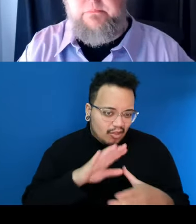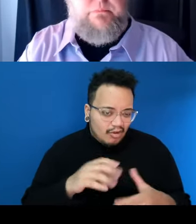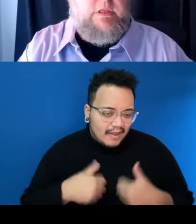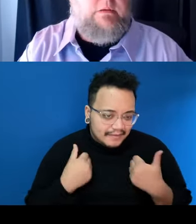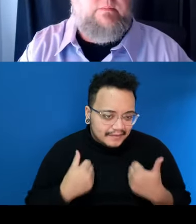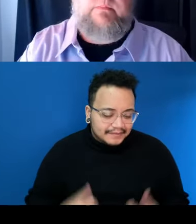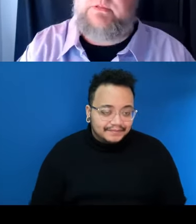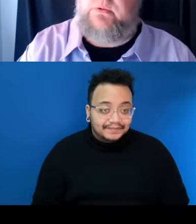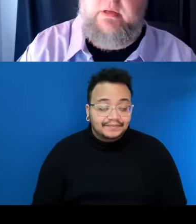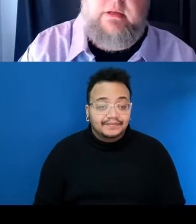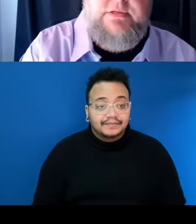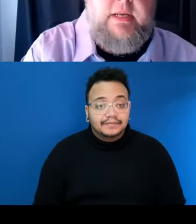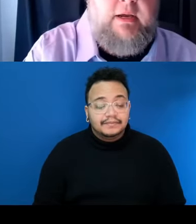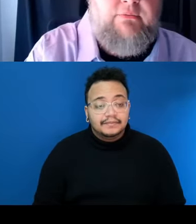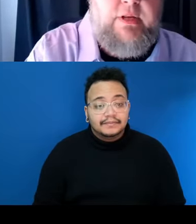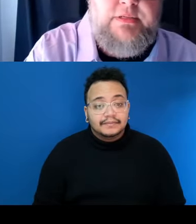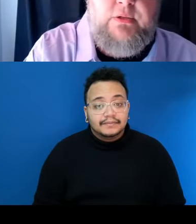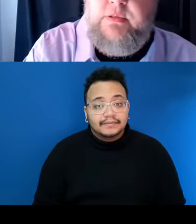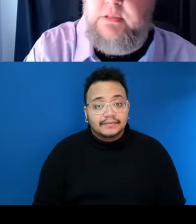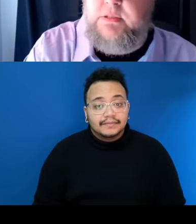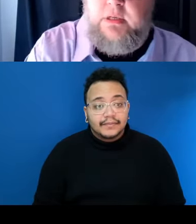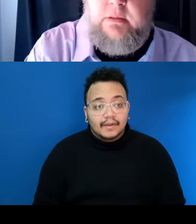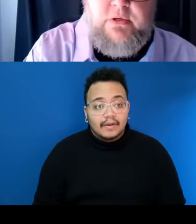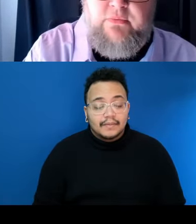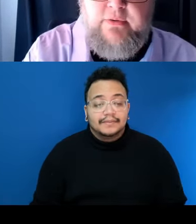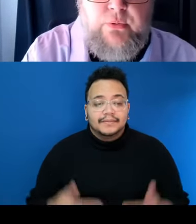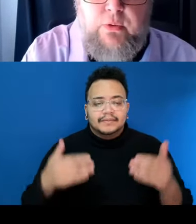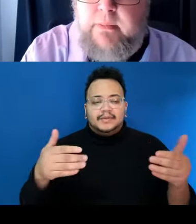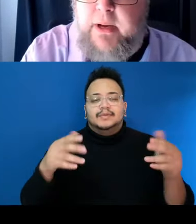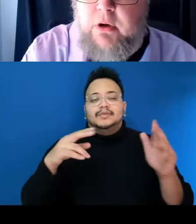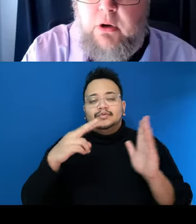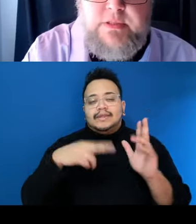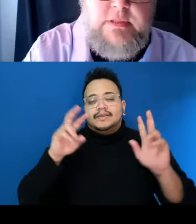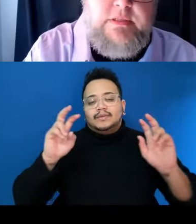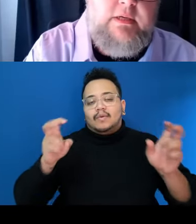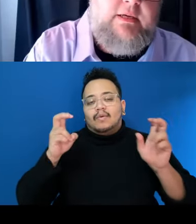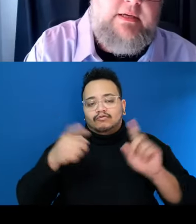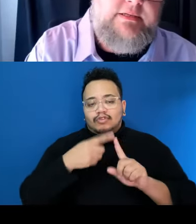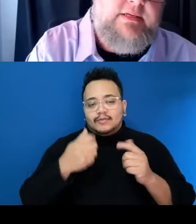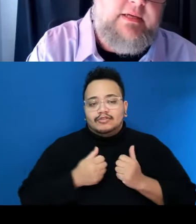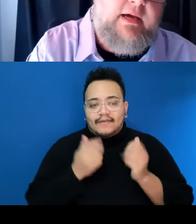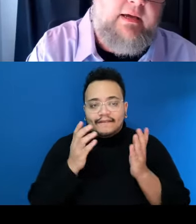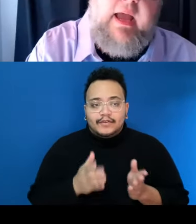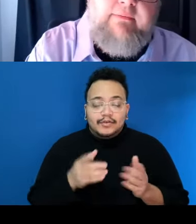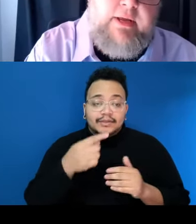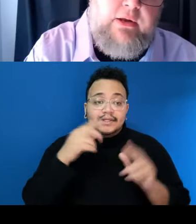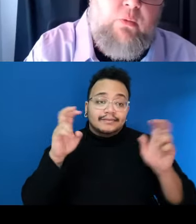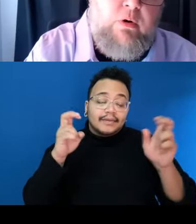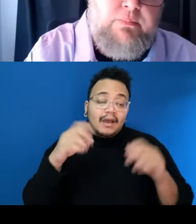So, I'll just take care of reading it. So this is a survivor's quote about homelessness. It says,